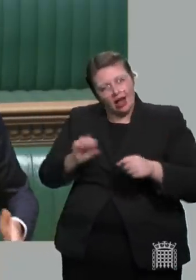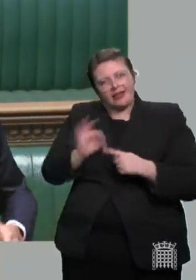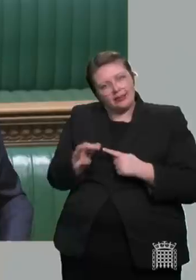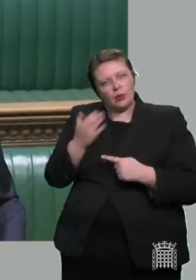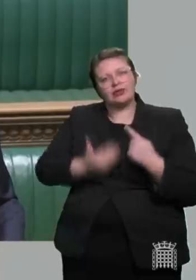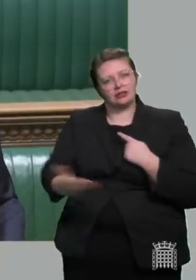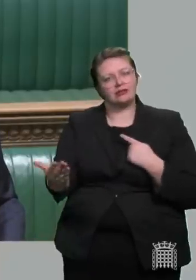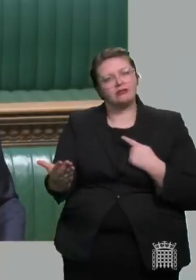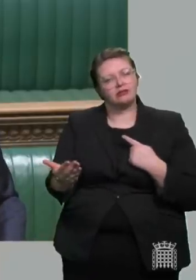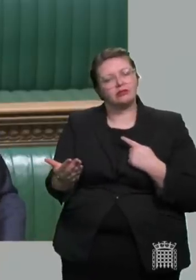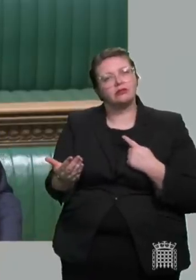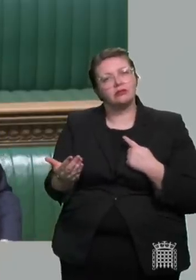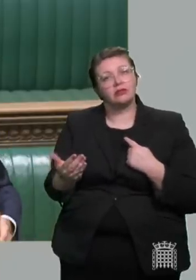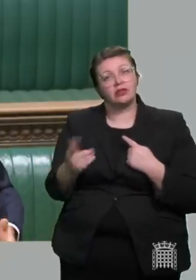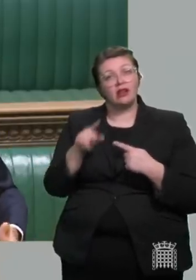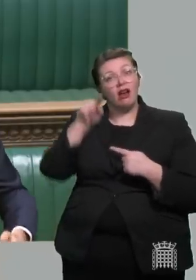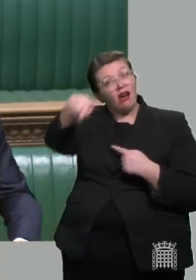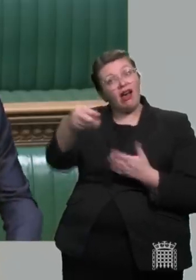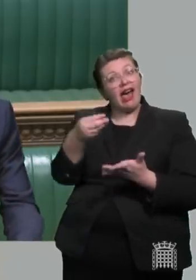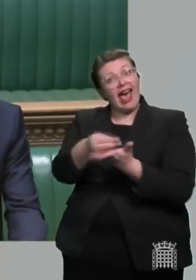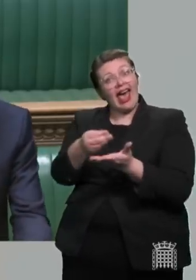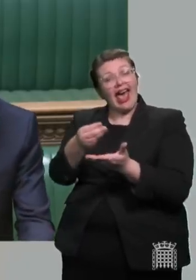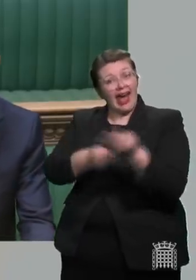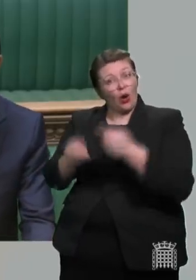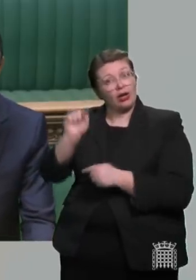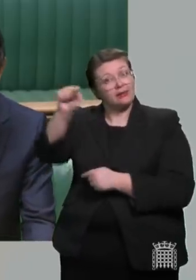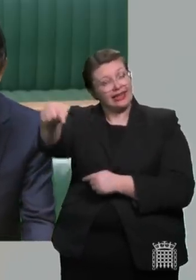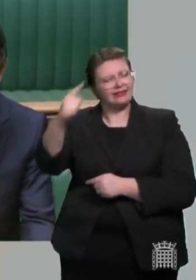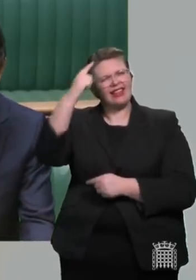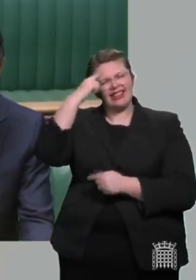Our future economy needs investment in green industries across the United Kingdom,